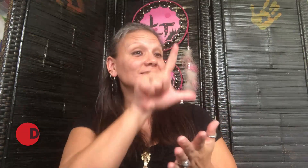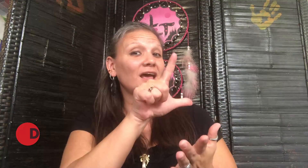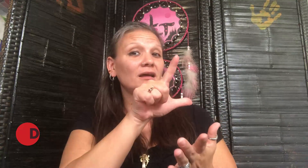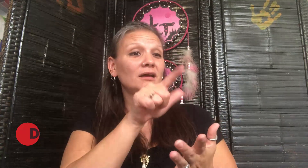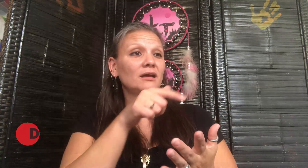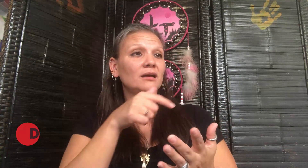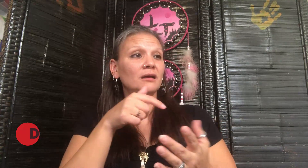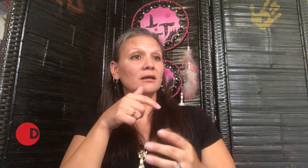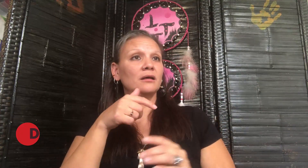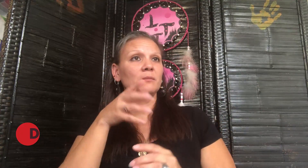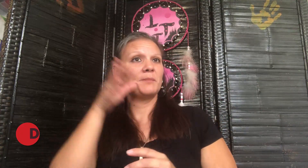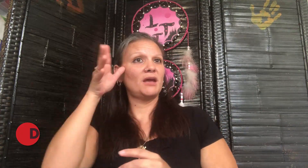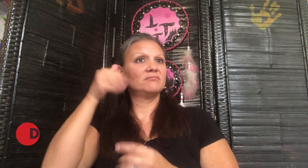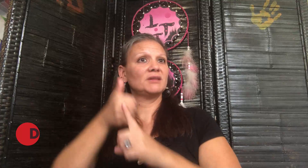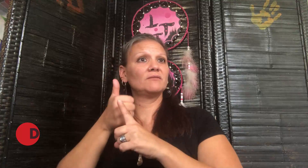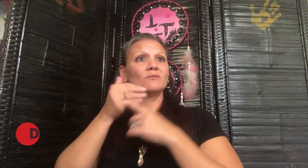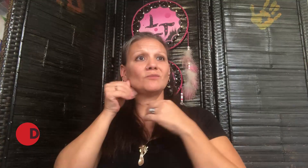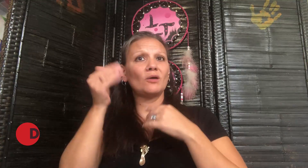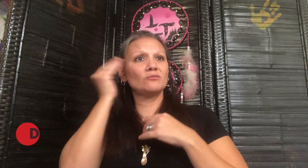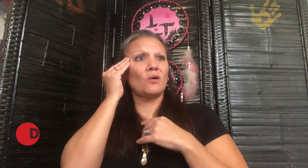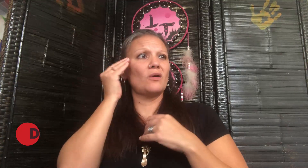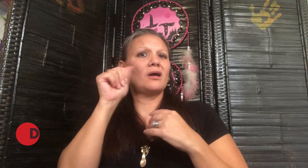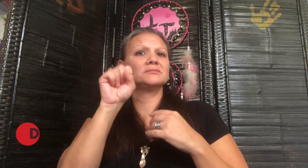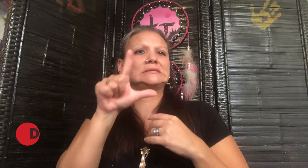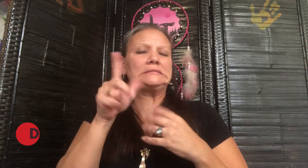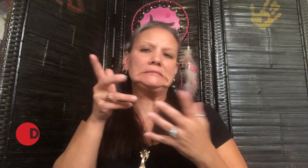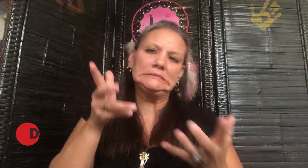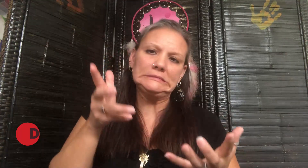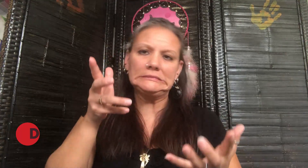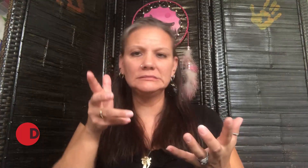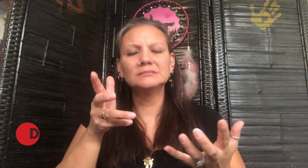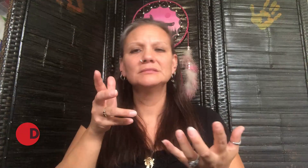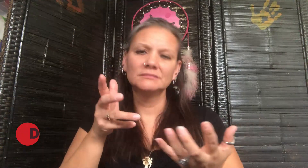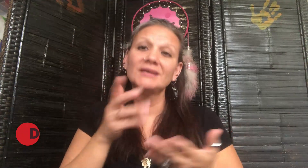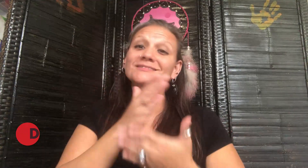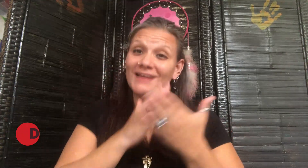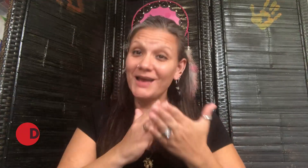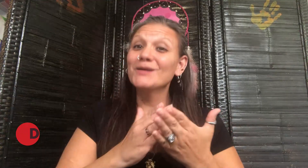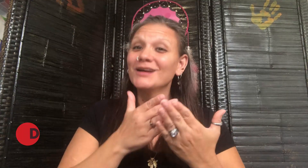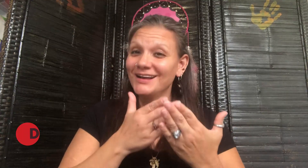Learning ASL which the parents themselves do not know is an issue.